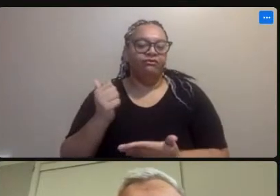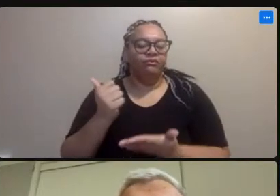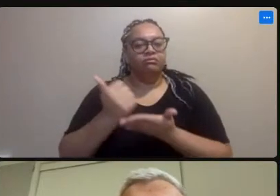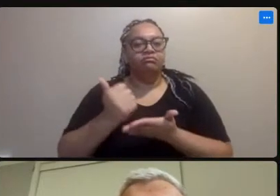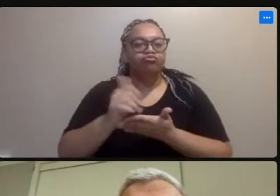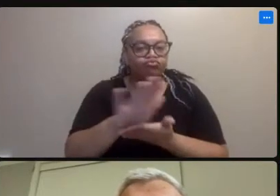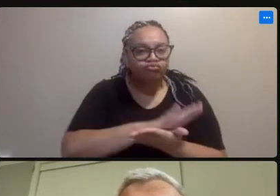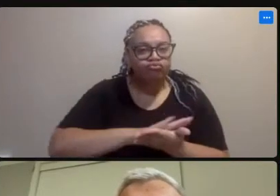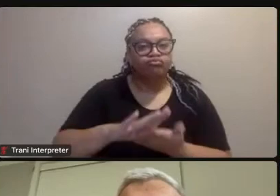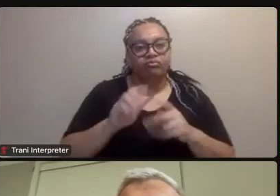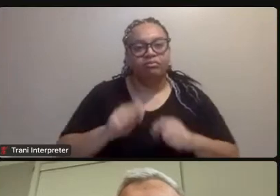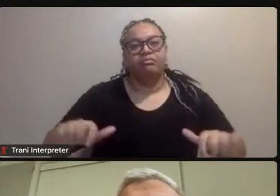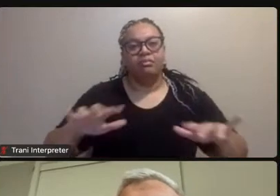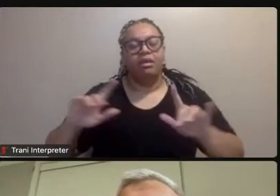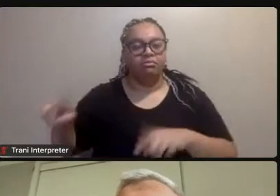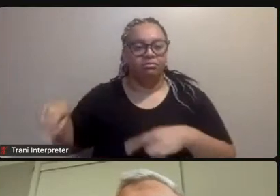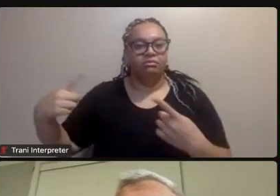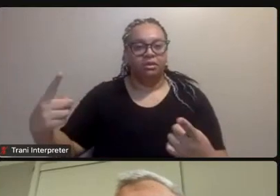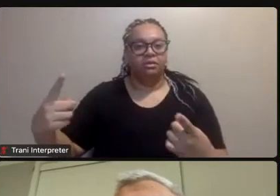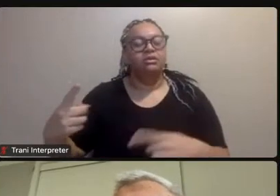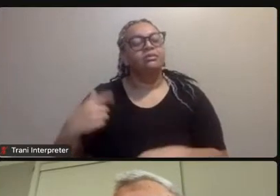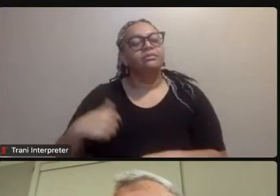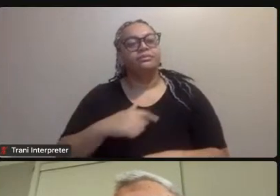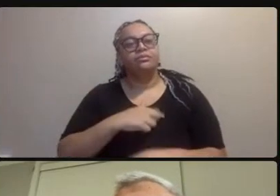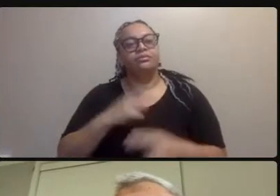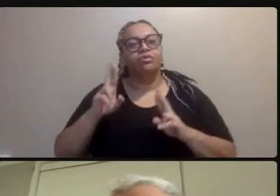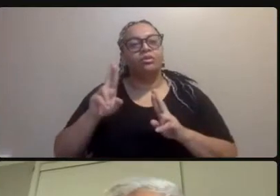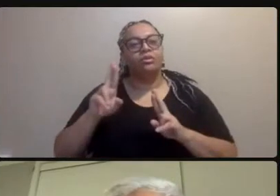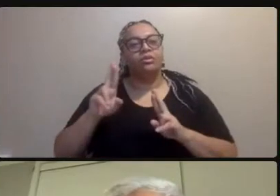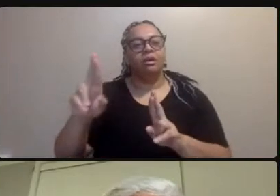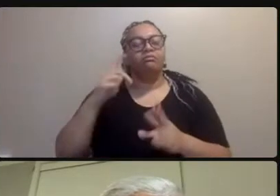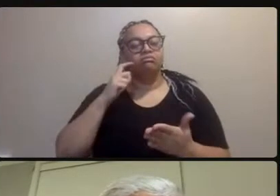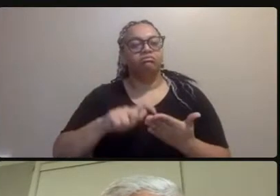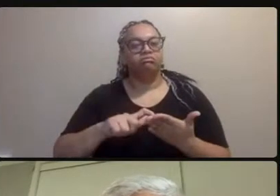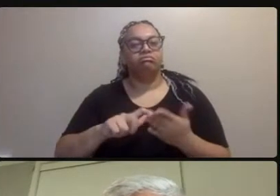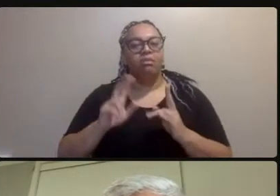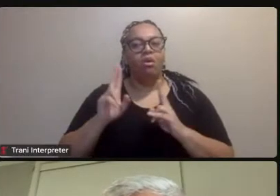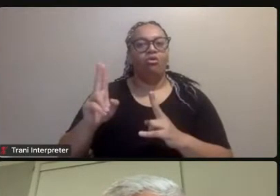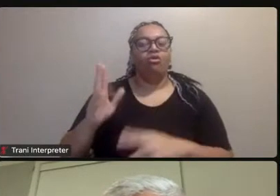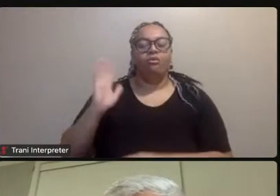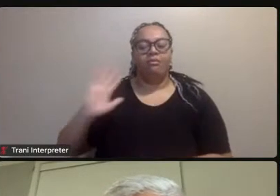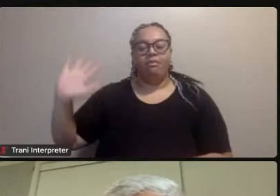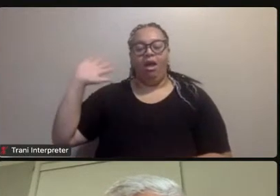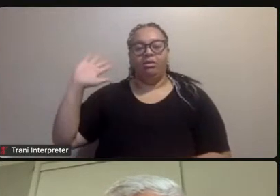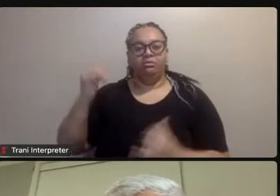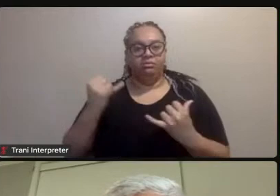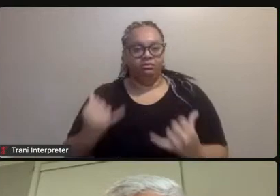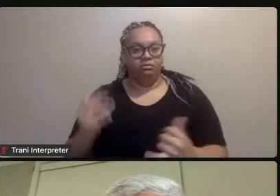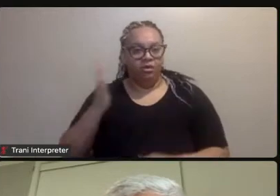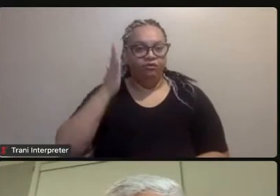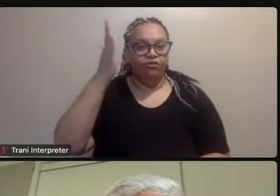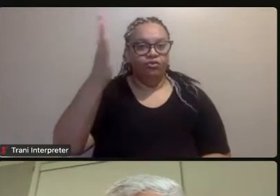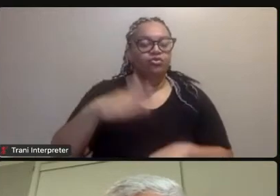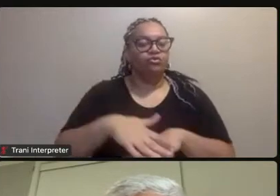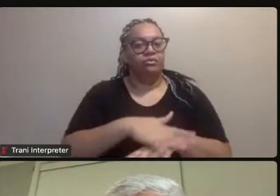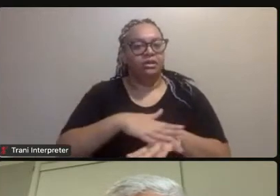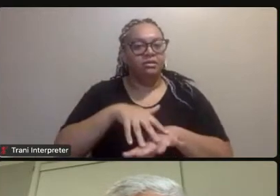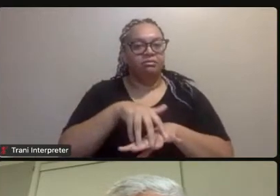FOR THE LAND AND FOR